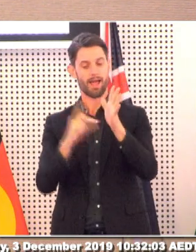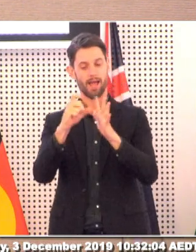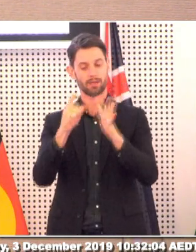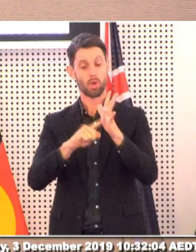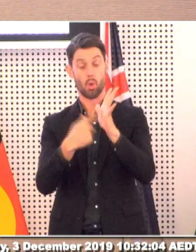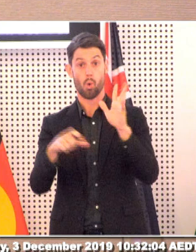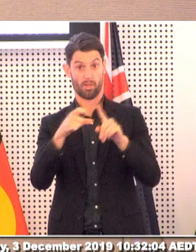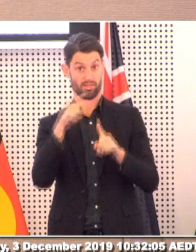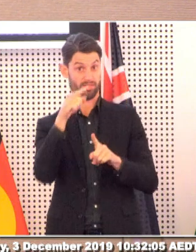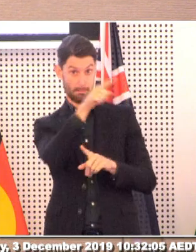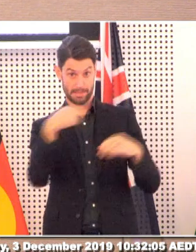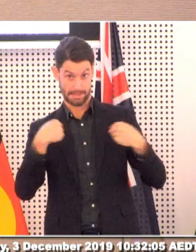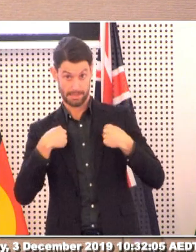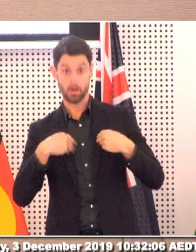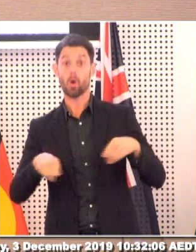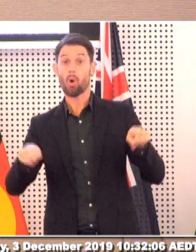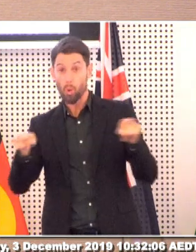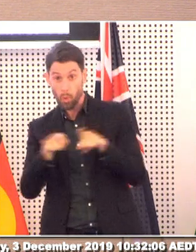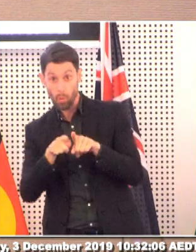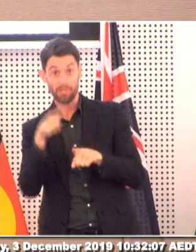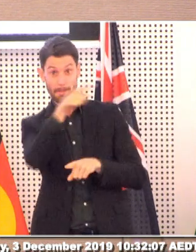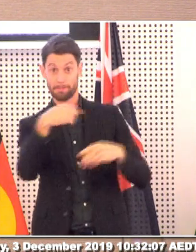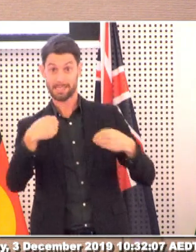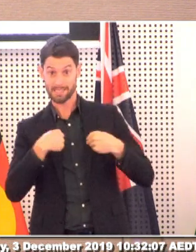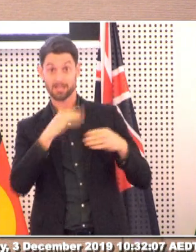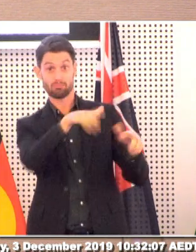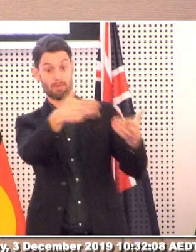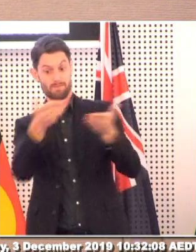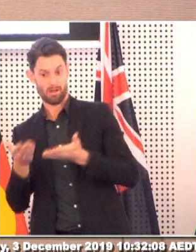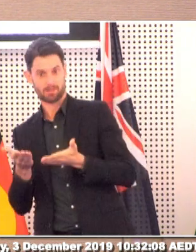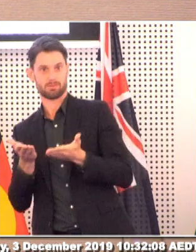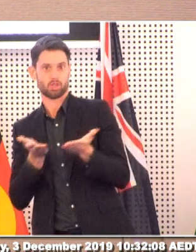they’re supposed to provide support services for people living in group homes.